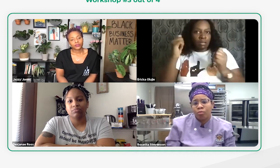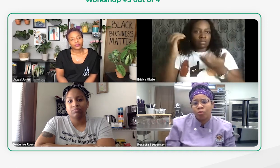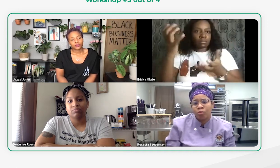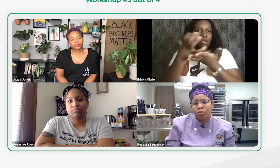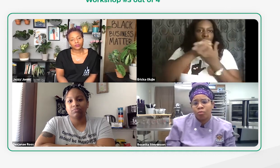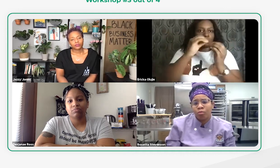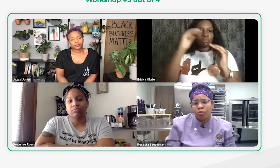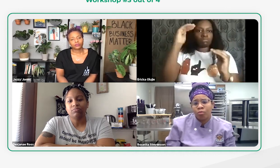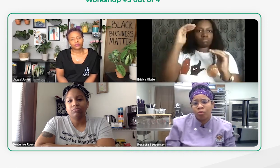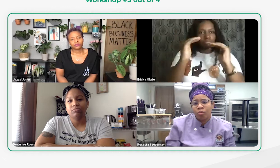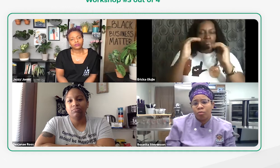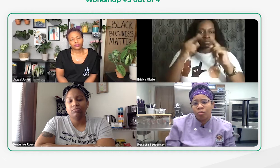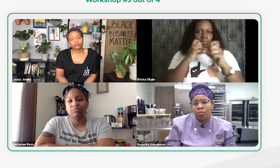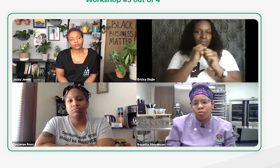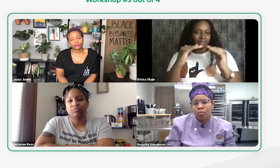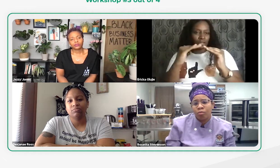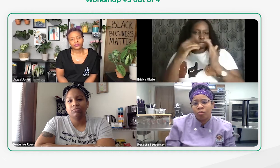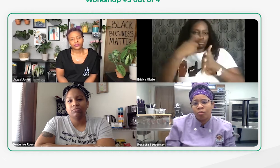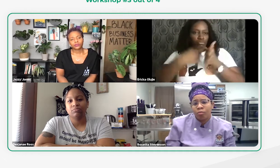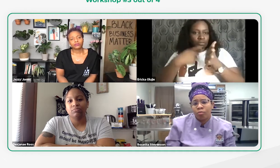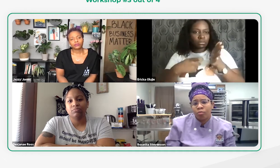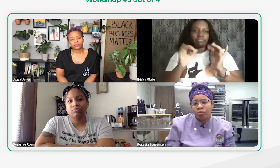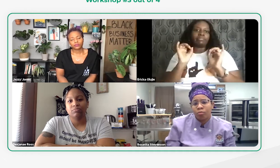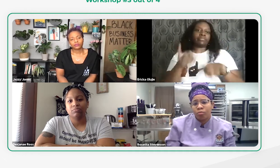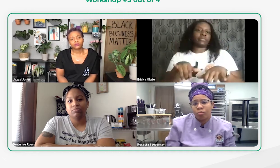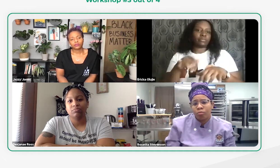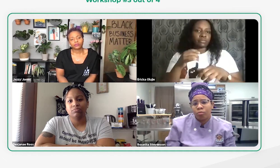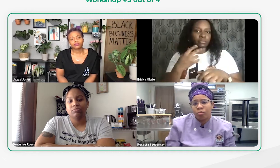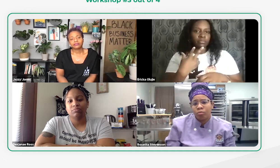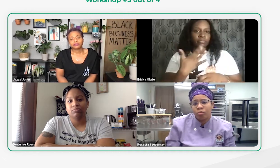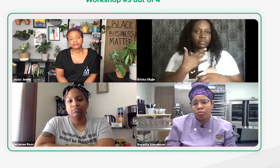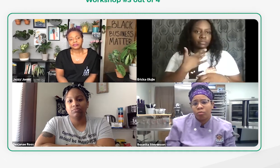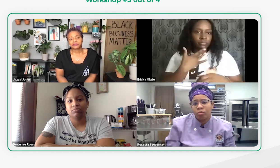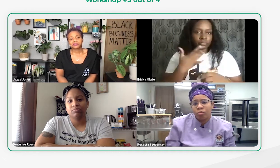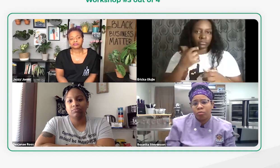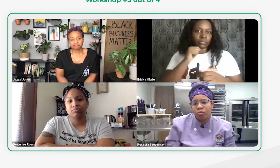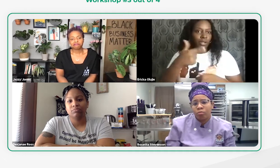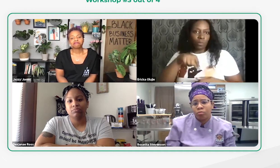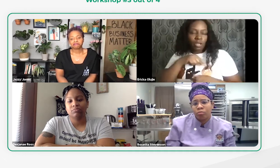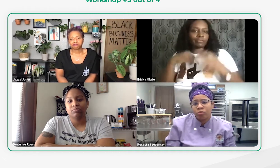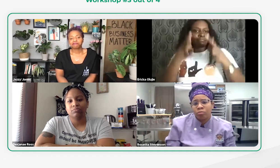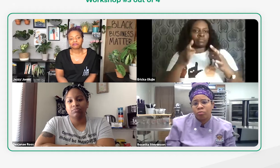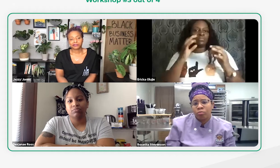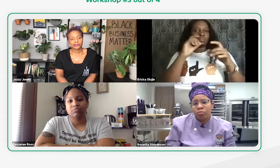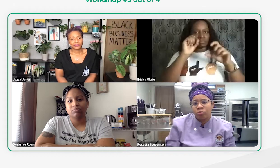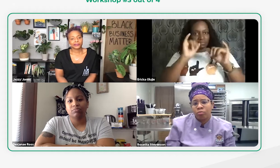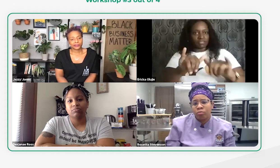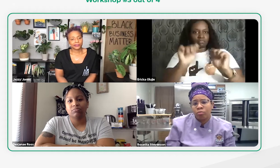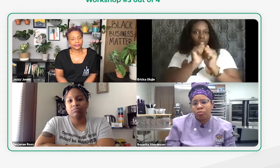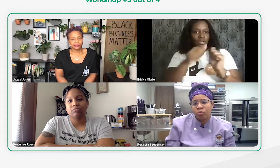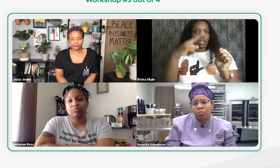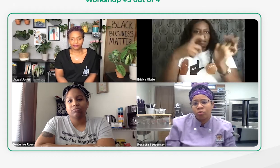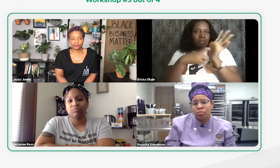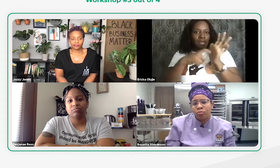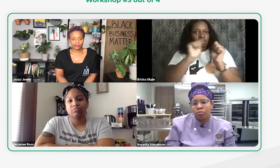if I could apply to see if I could earn a more balanced income but clearly I was not qualified.